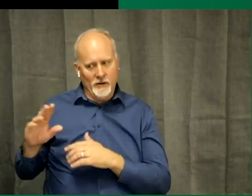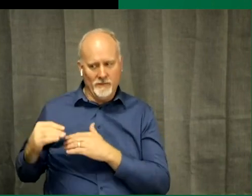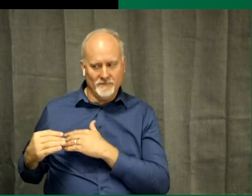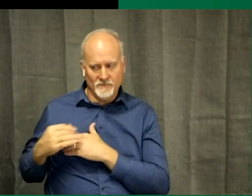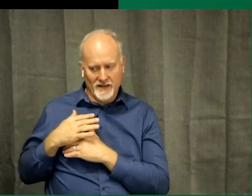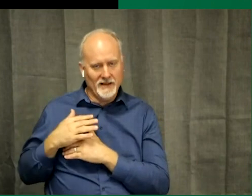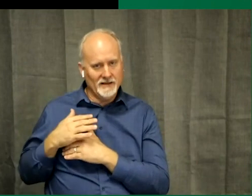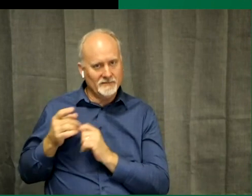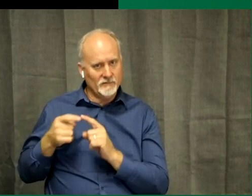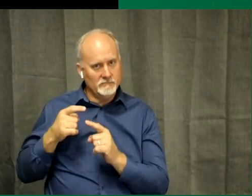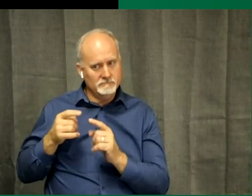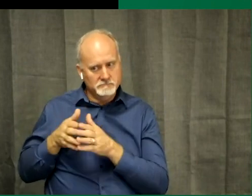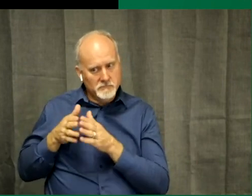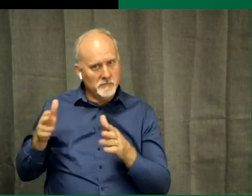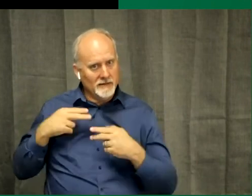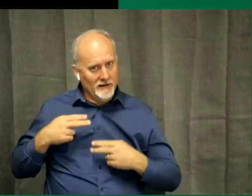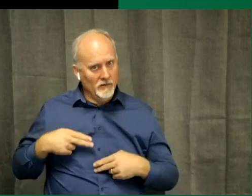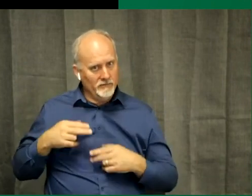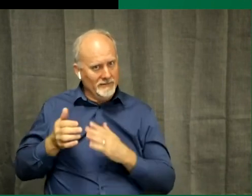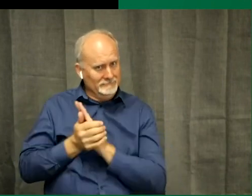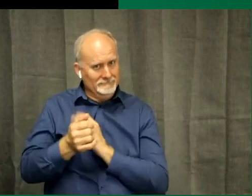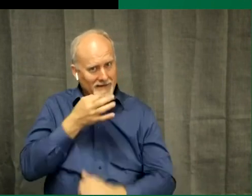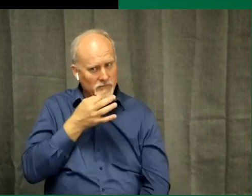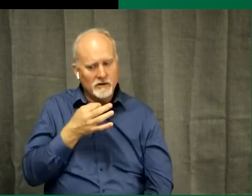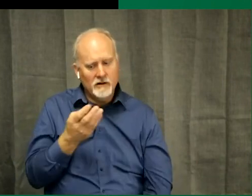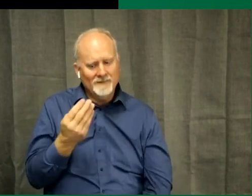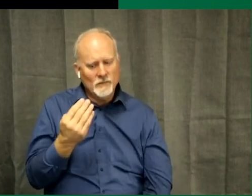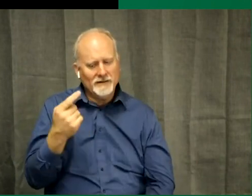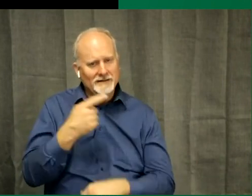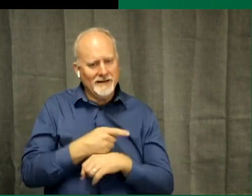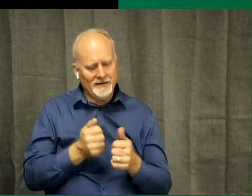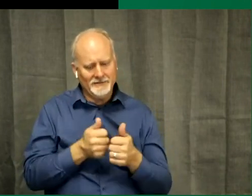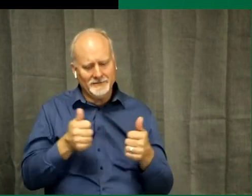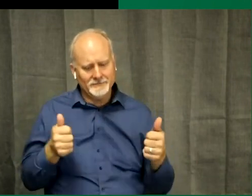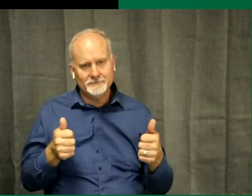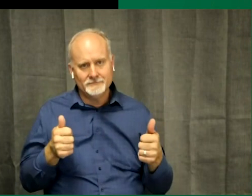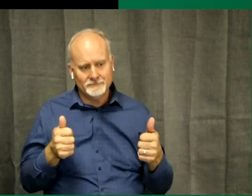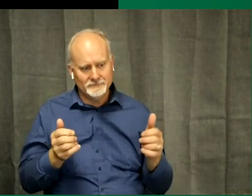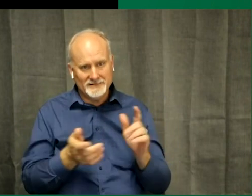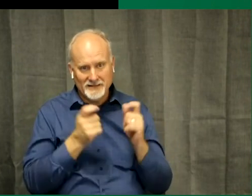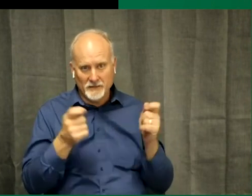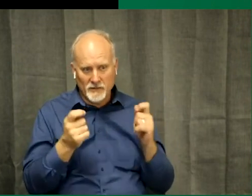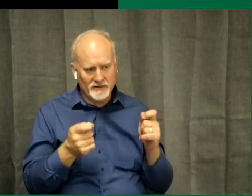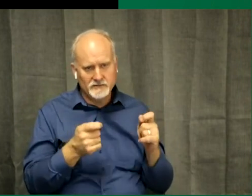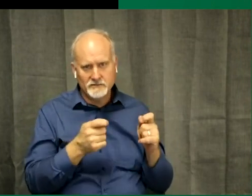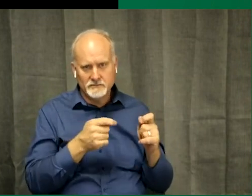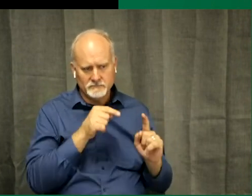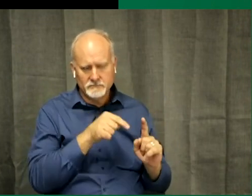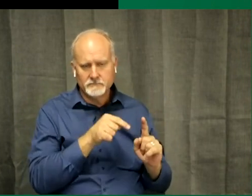public health and have at least 14 days away from the celebrations over the first of the year